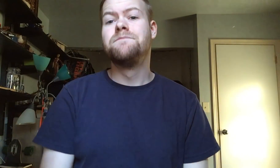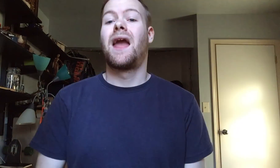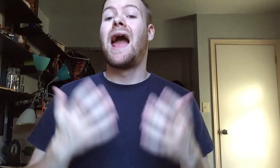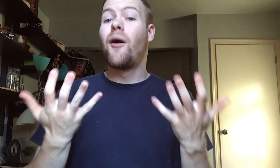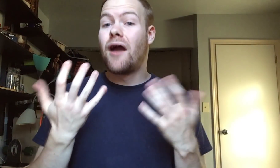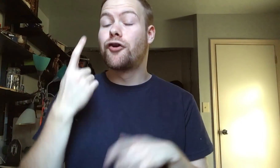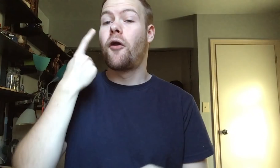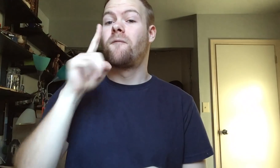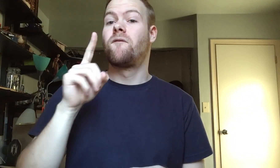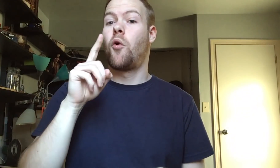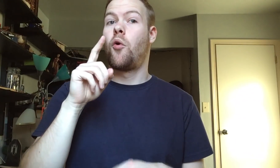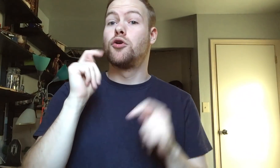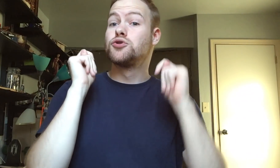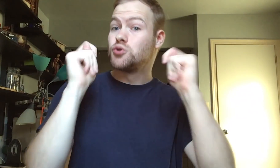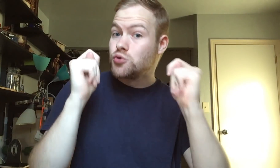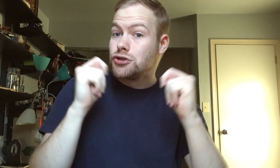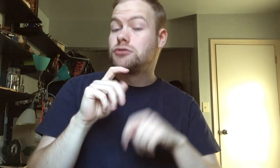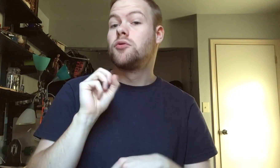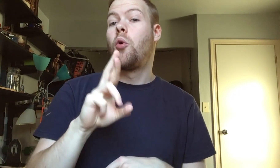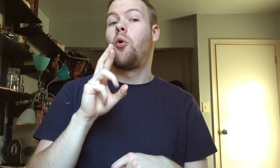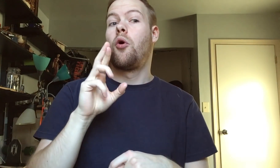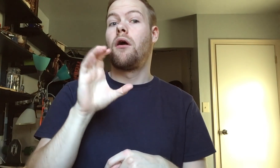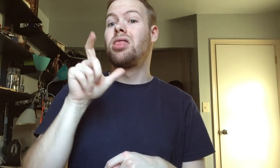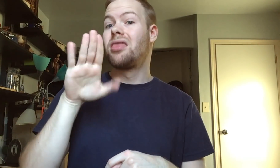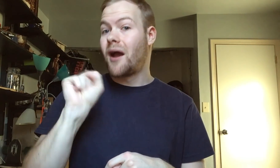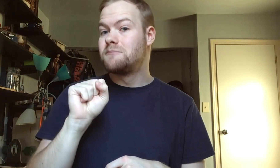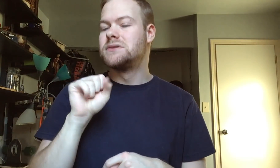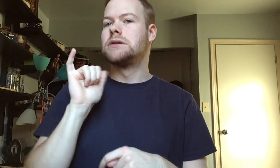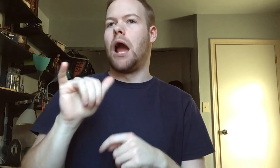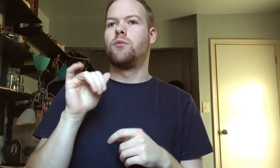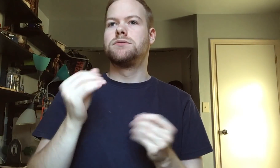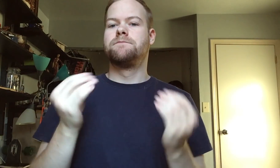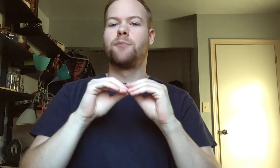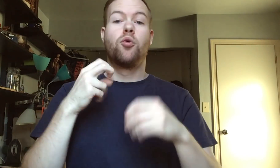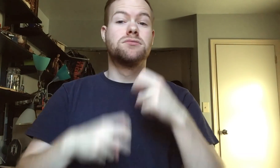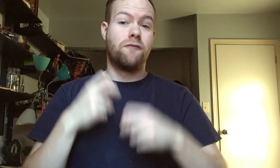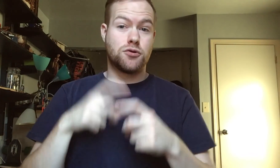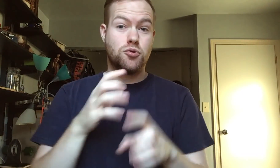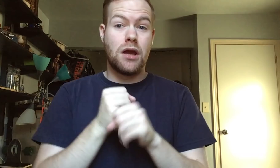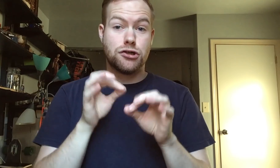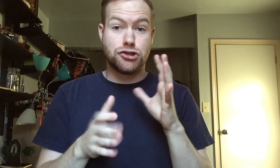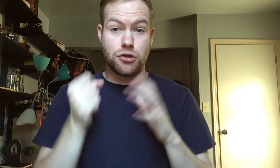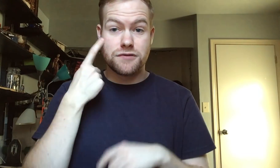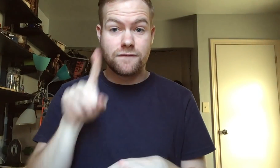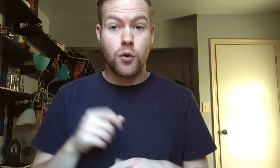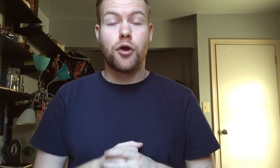However, for tutors, or clubs… That was more difficult to get interpreters for.